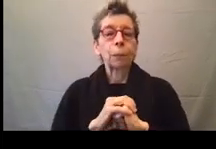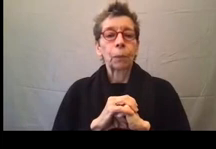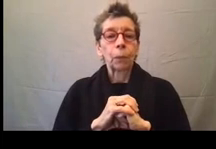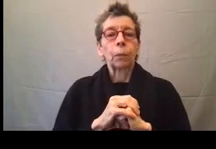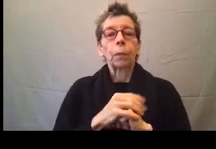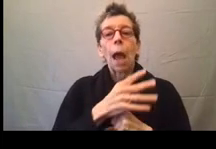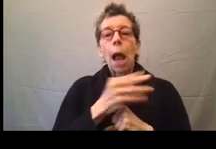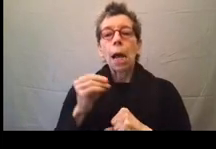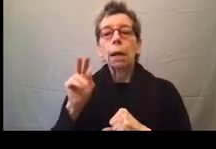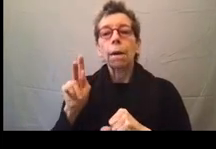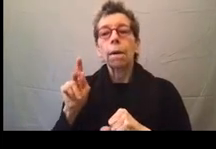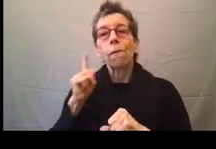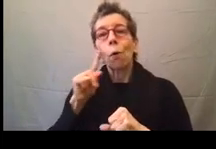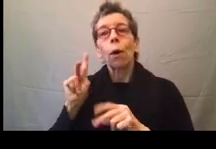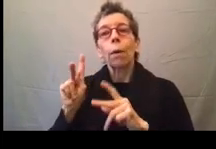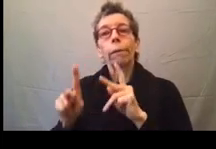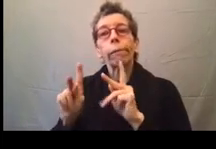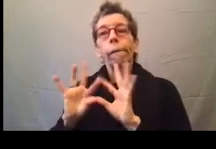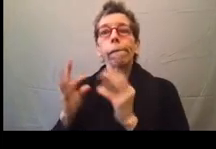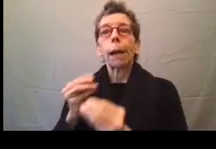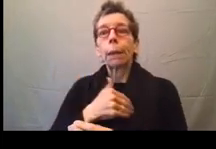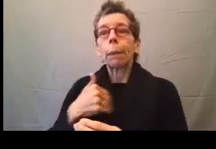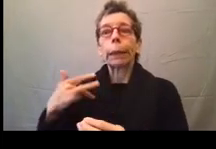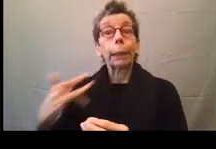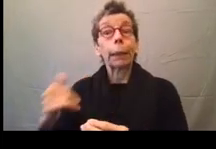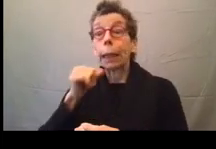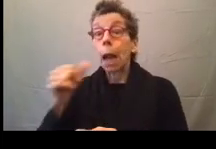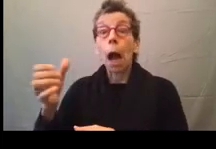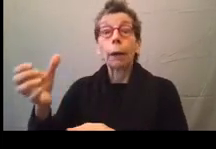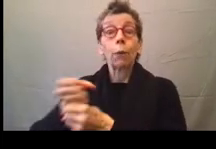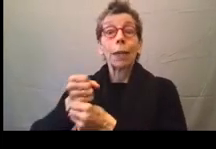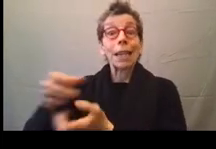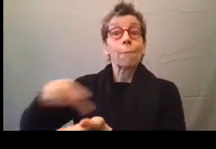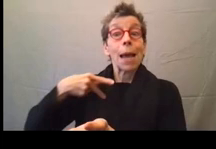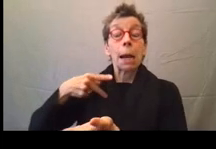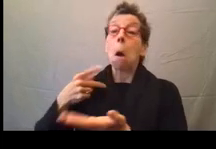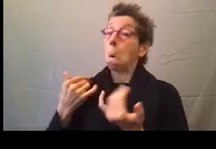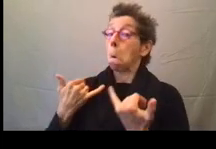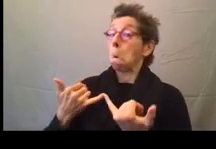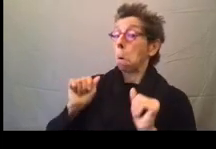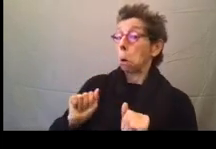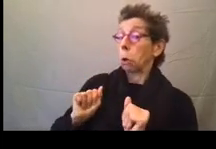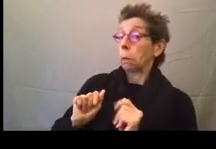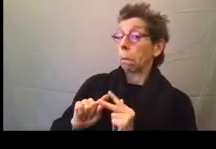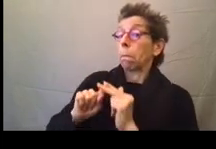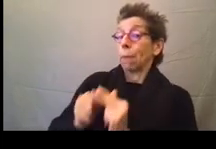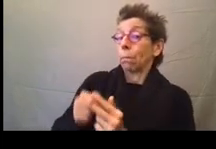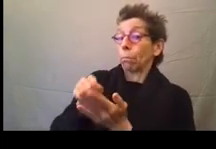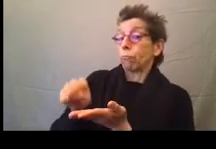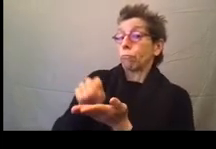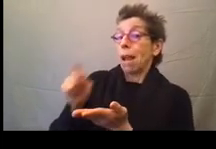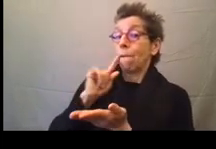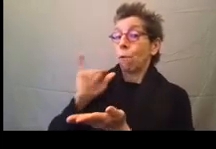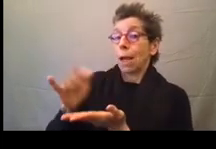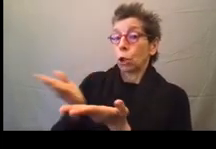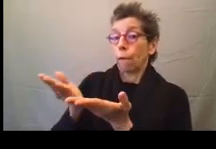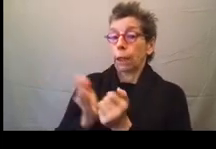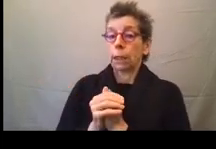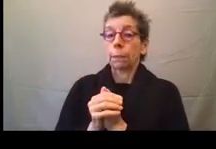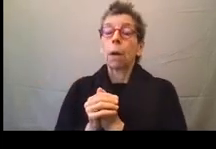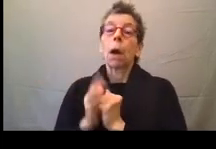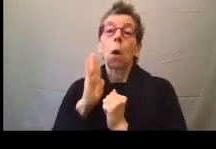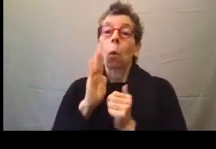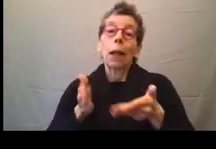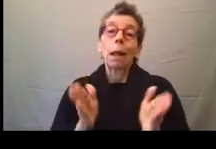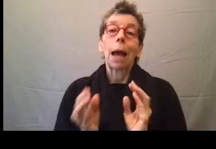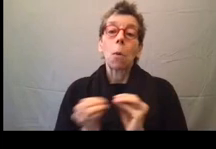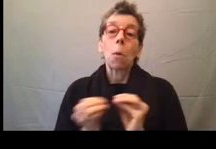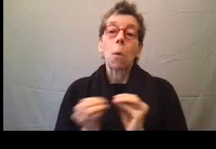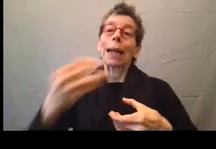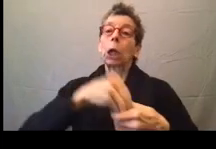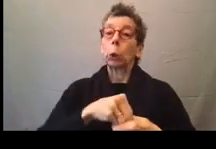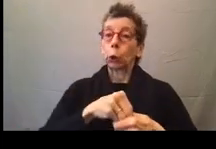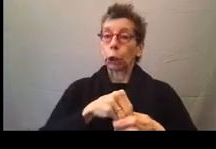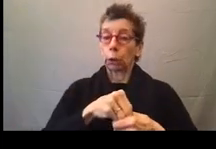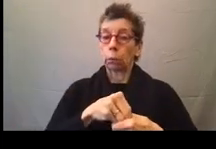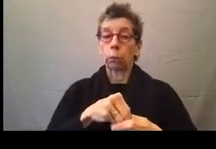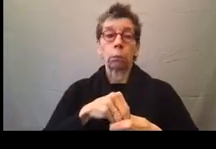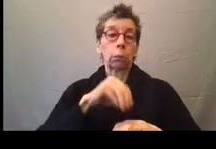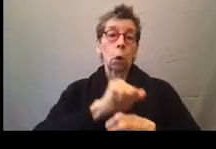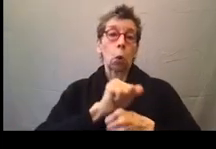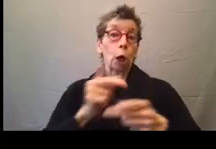unpaid family caregivers. We can see inclusion in the workplace advance in ways that it has